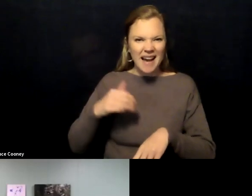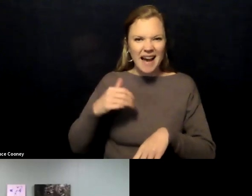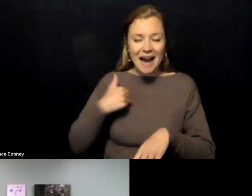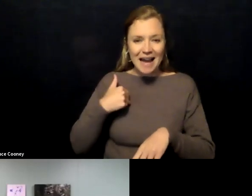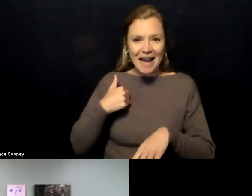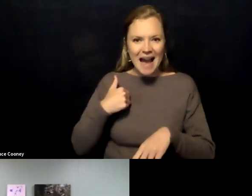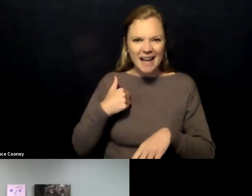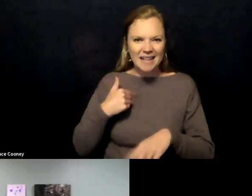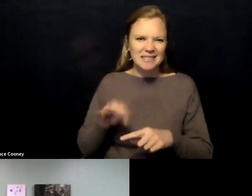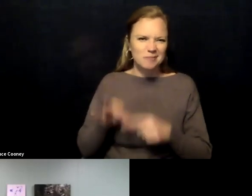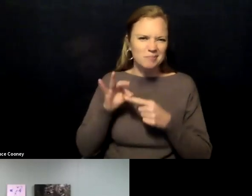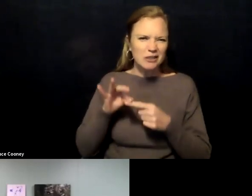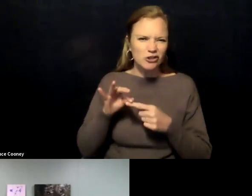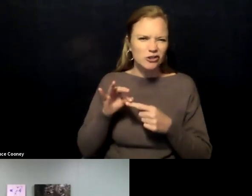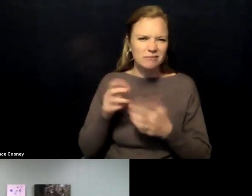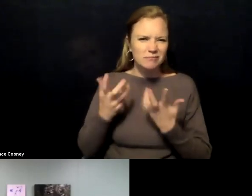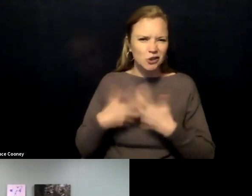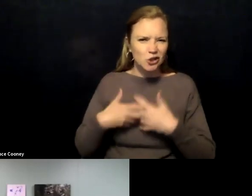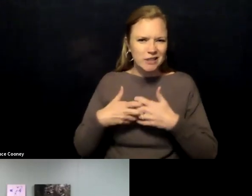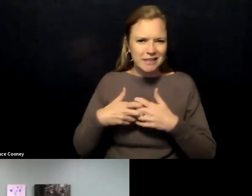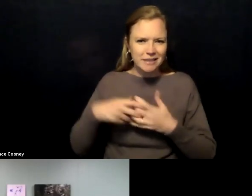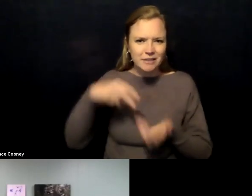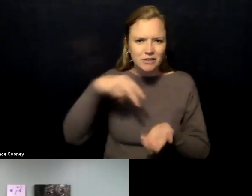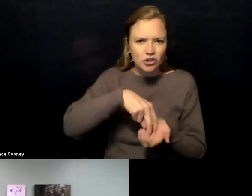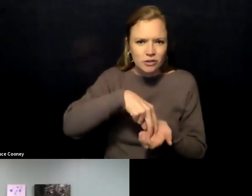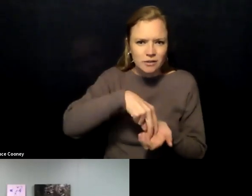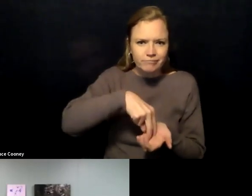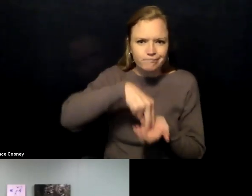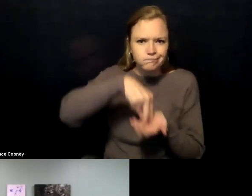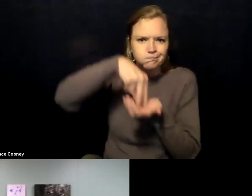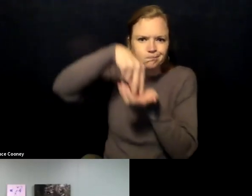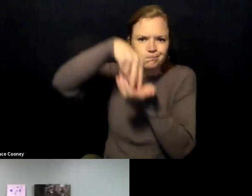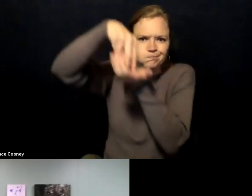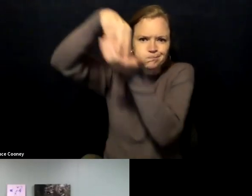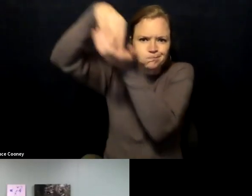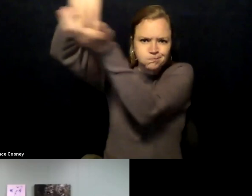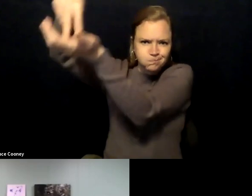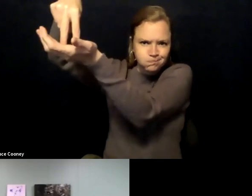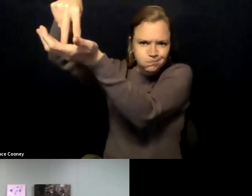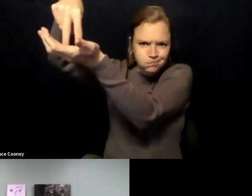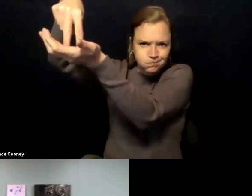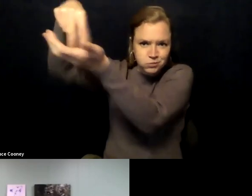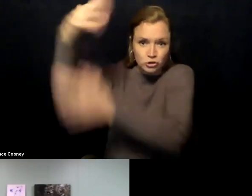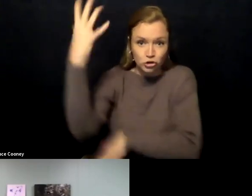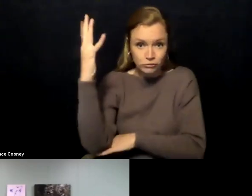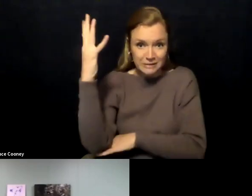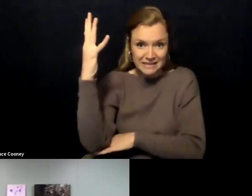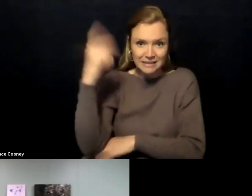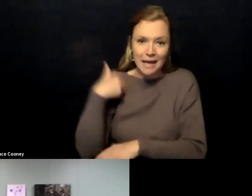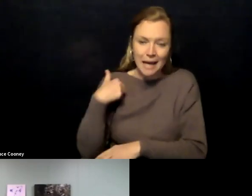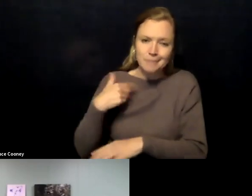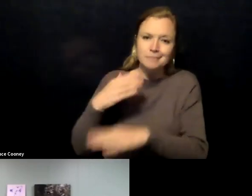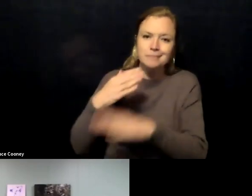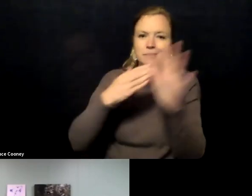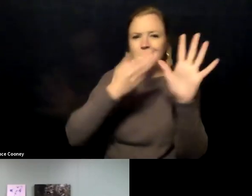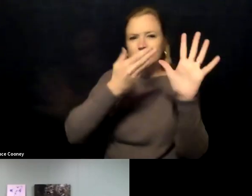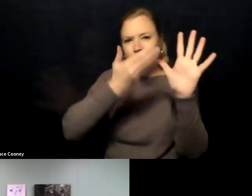cut a branch. And we had these two Titi monkeys,